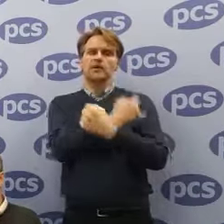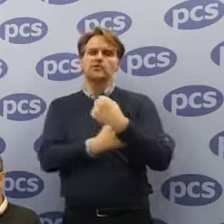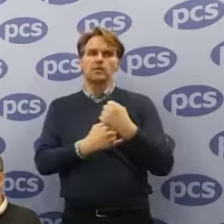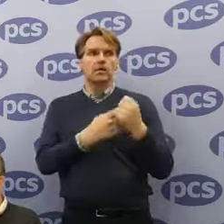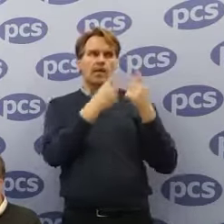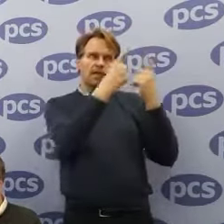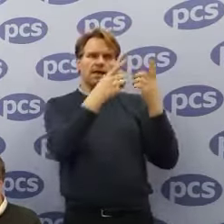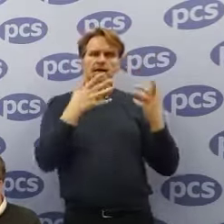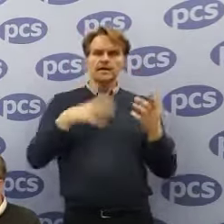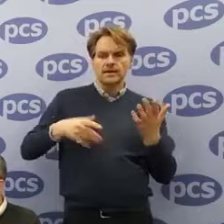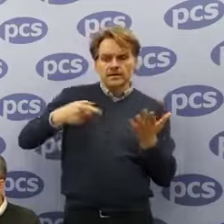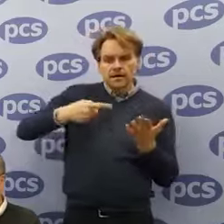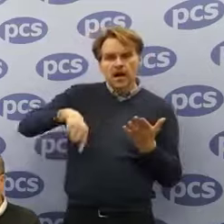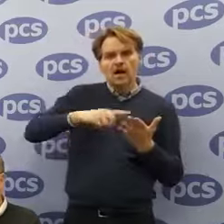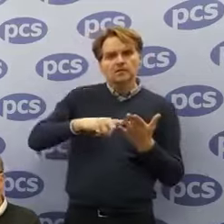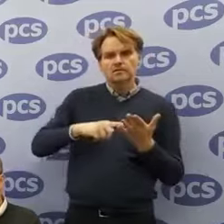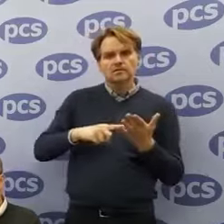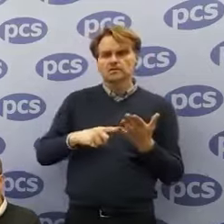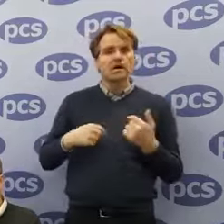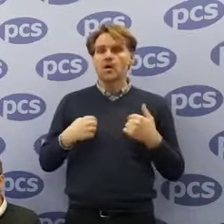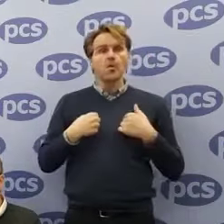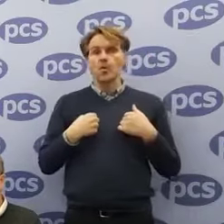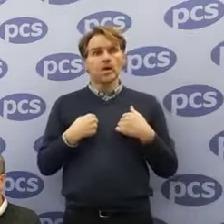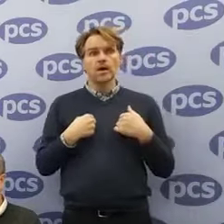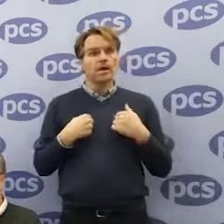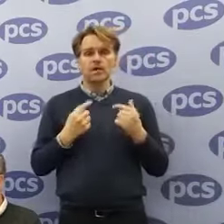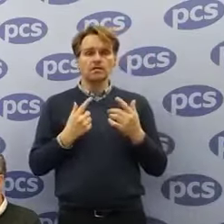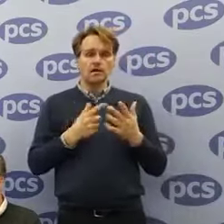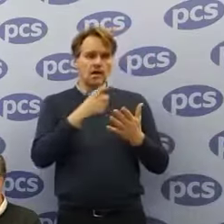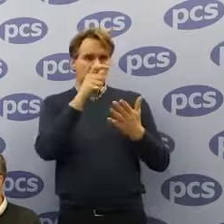I really want to get across we're not voting to protest, we're voting to cause